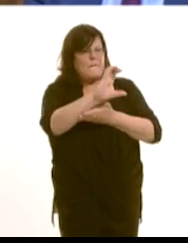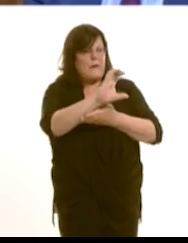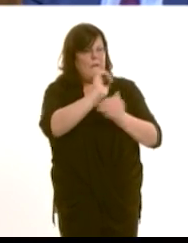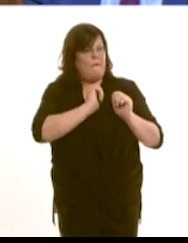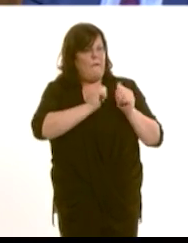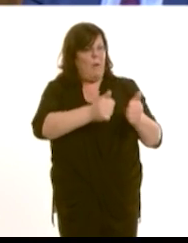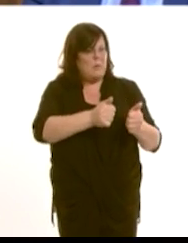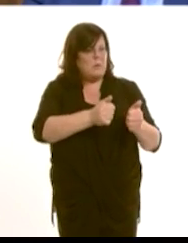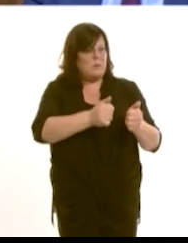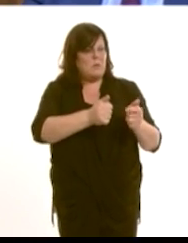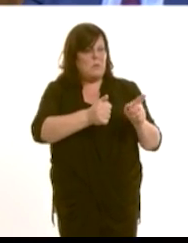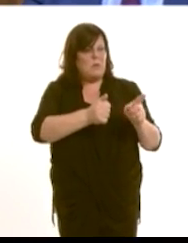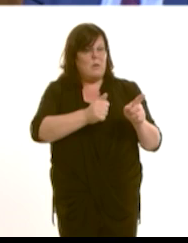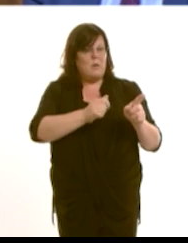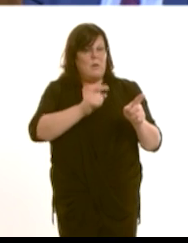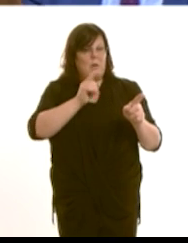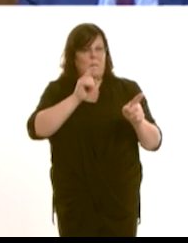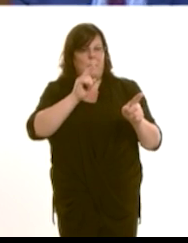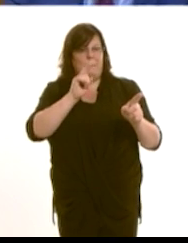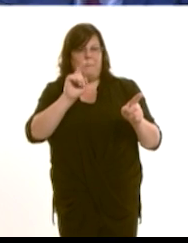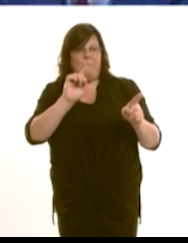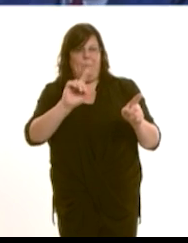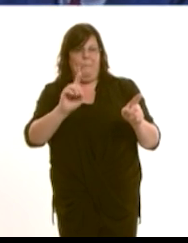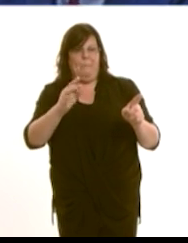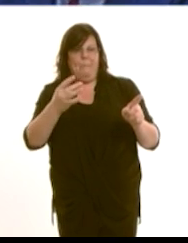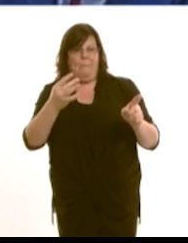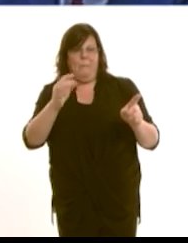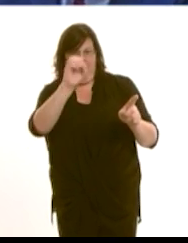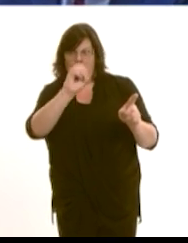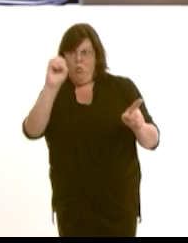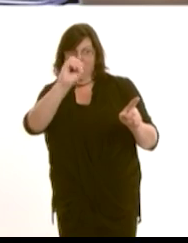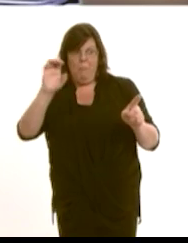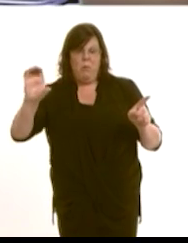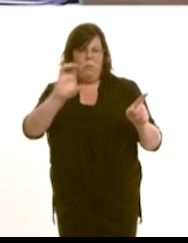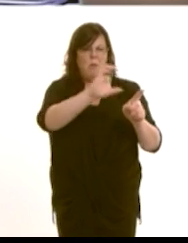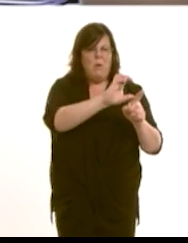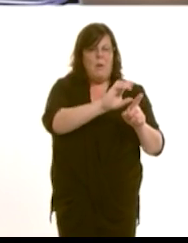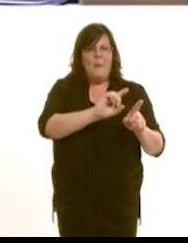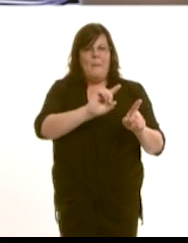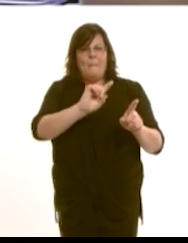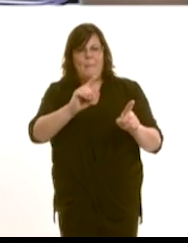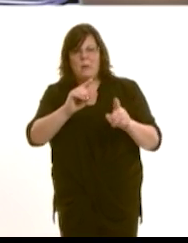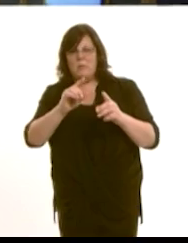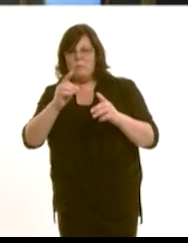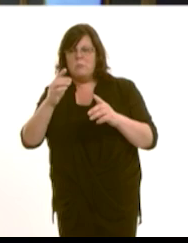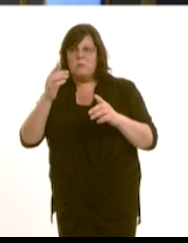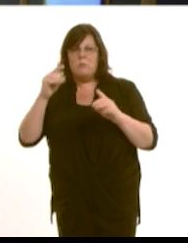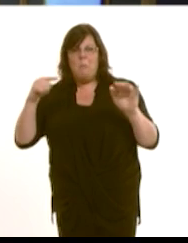farmers, but at the moment there is no money left after we leave the European Union. So, assurance for farmers is crucially important.